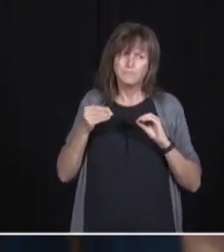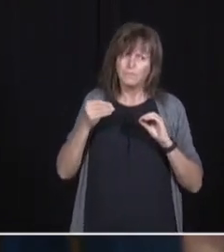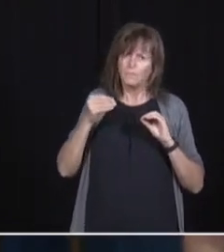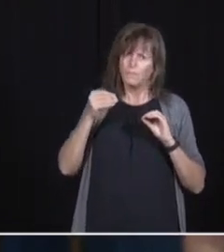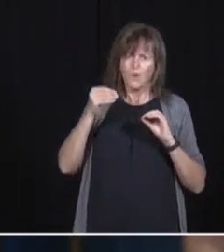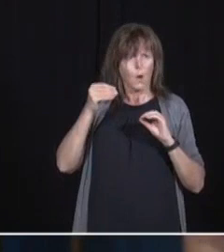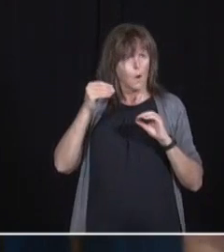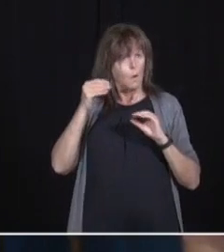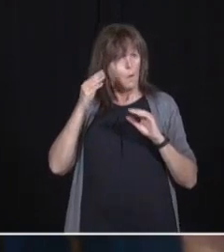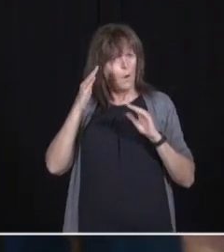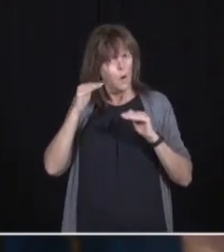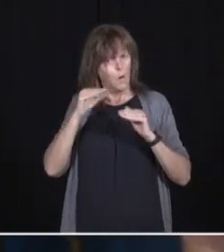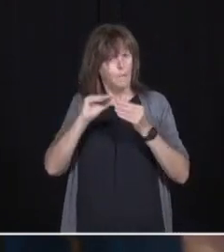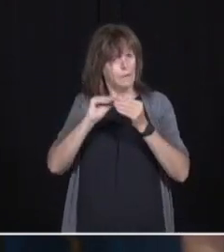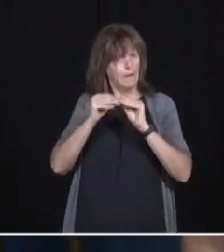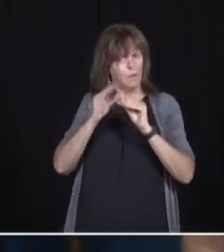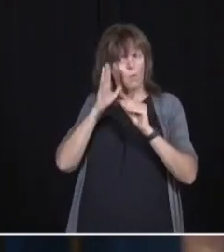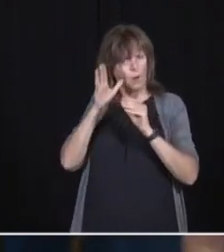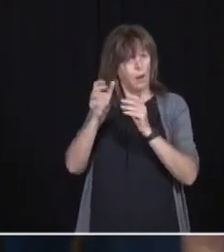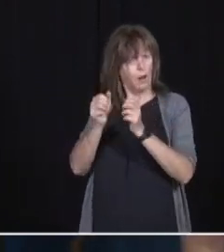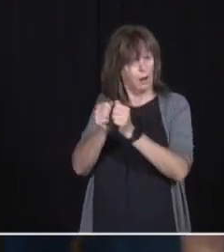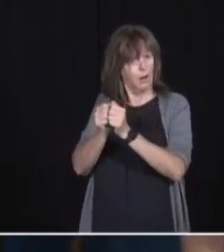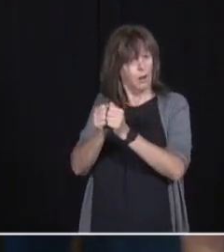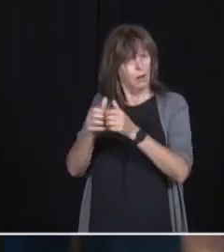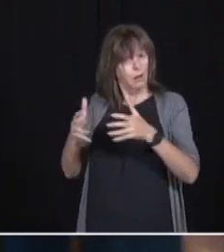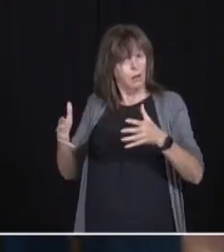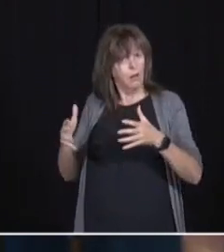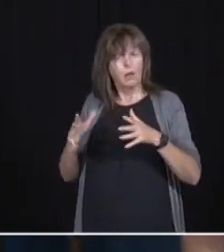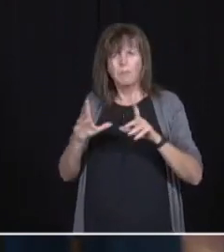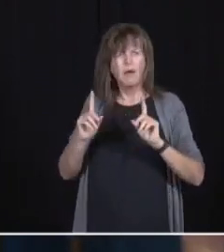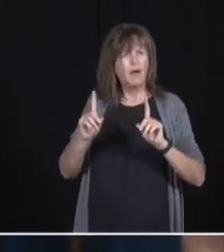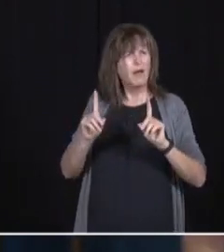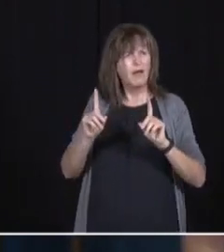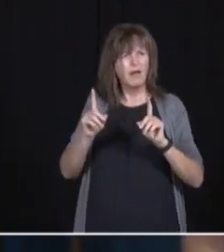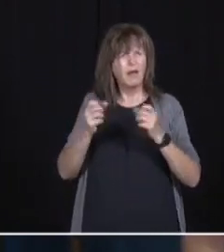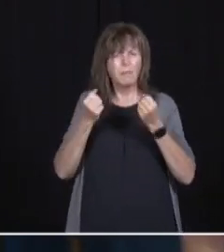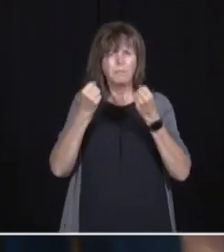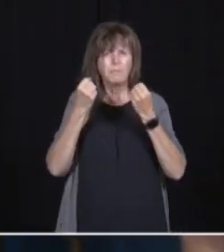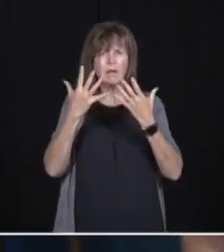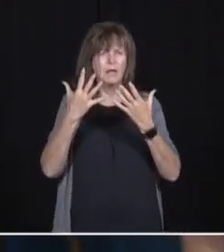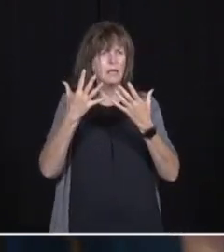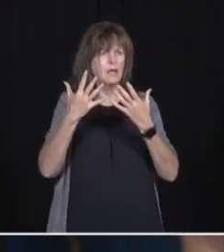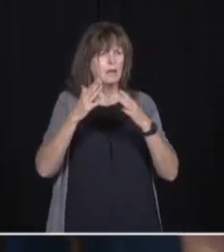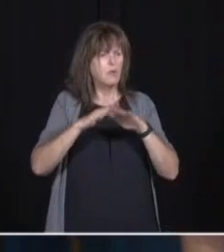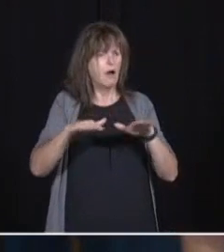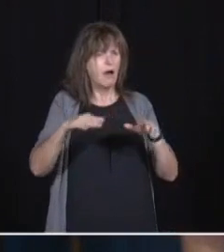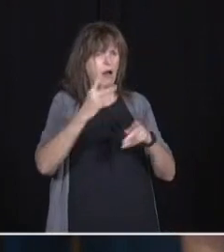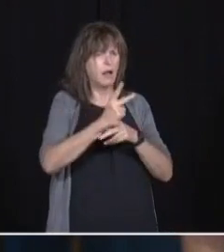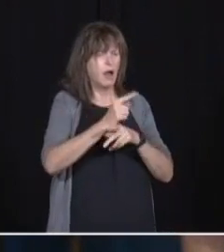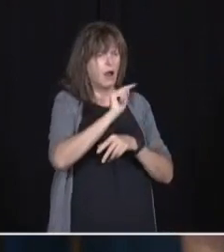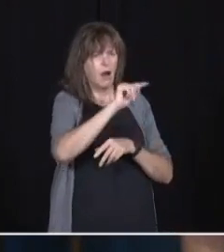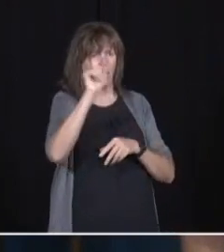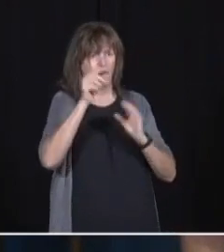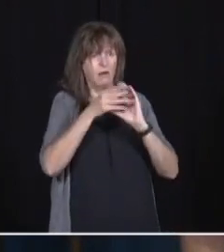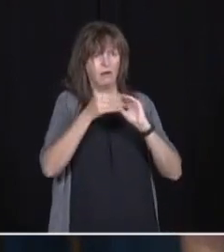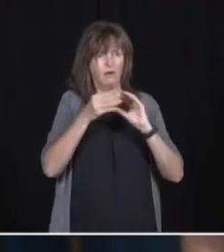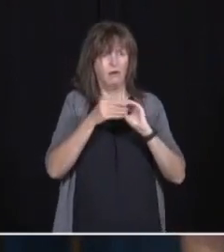restored to capacity at this point. However, we are hearing from industry groups that the money from the municipalities for childcare